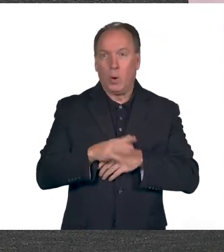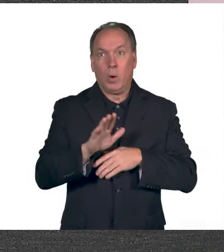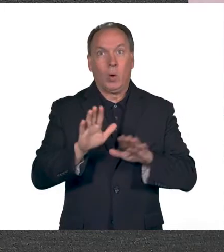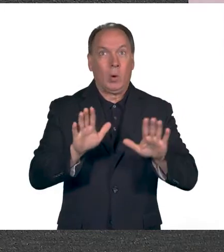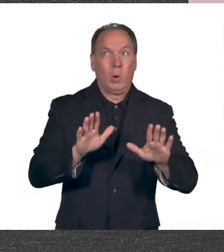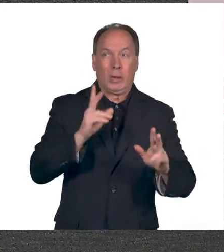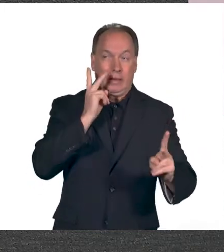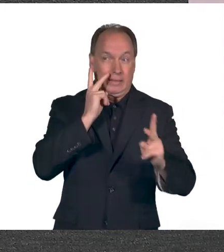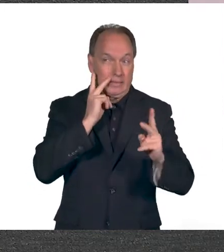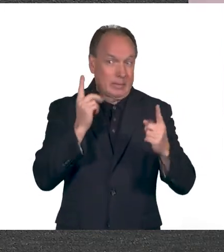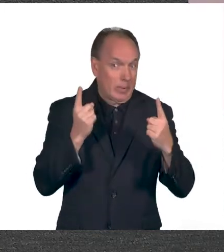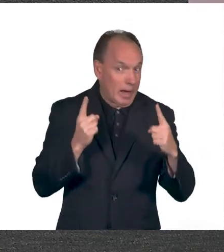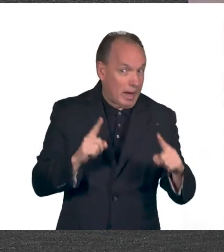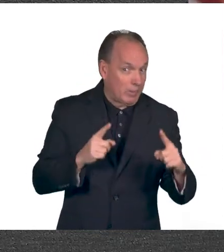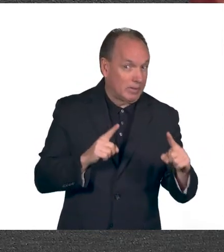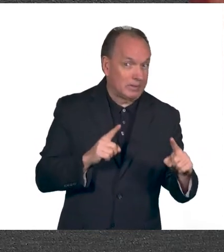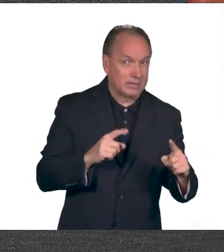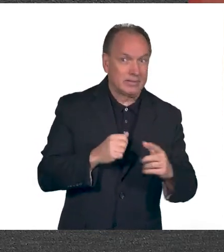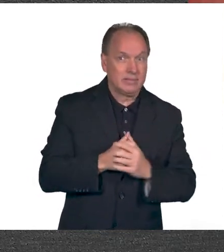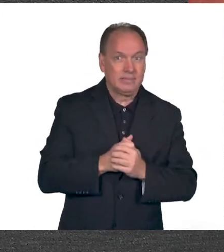Oh no let's see what happens.